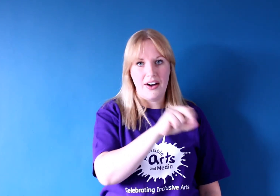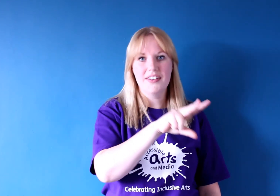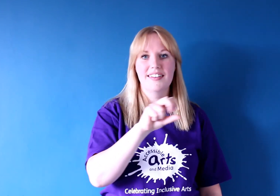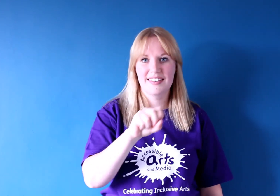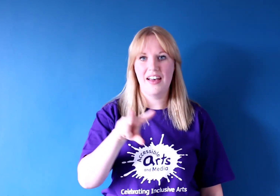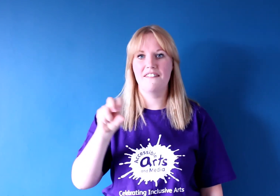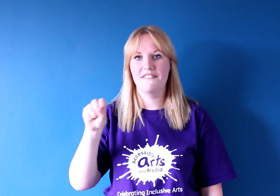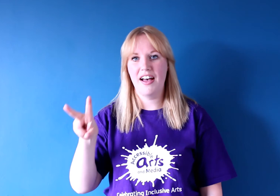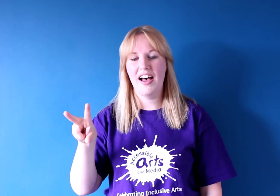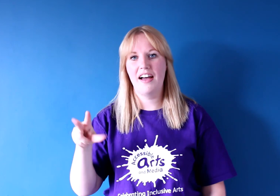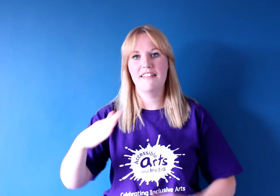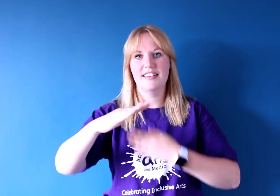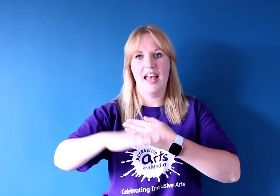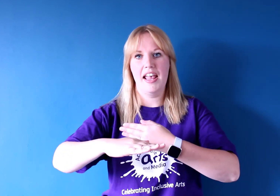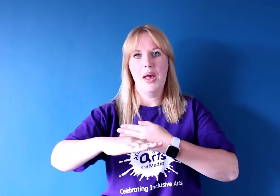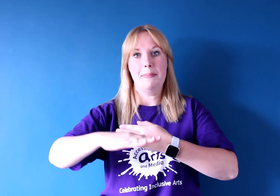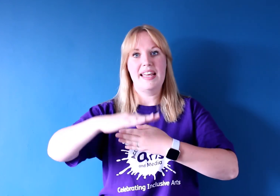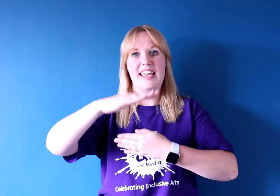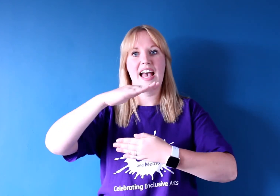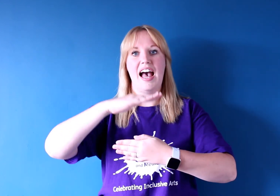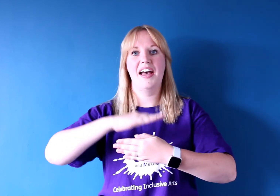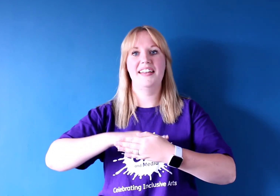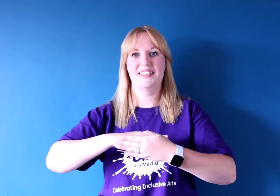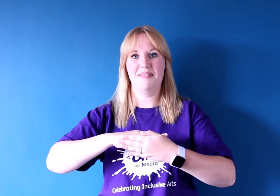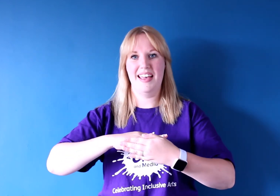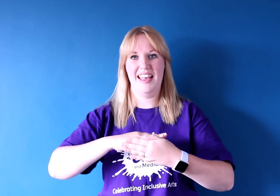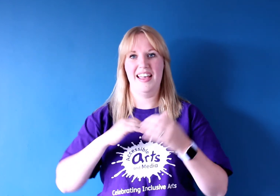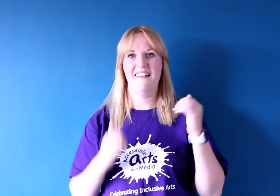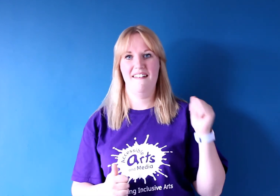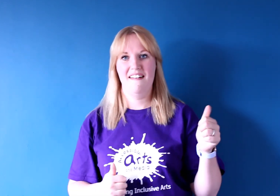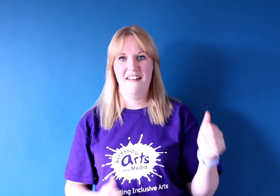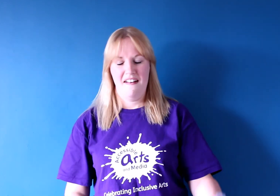On safari, stay behind me.